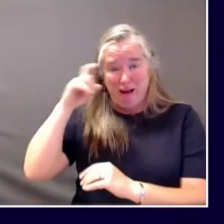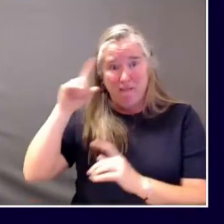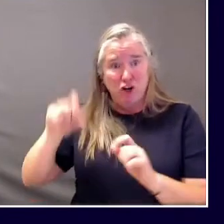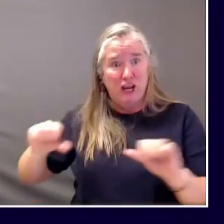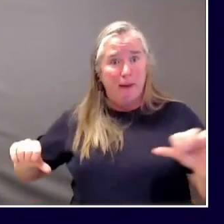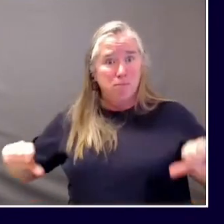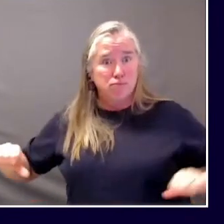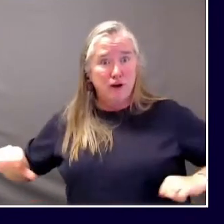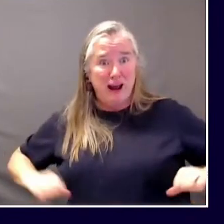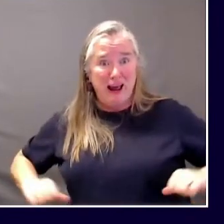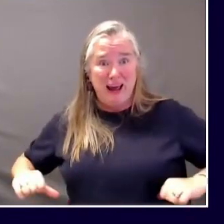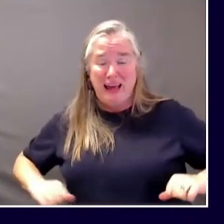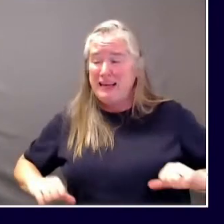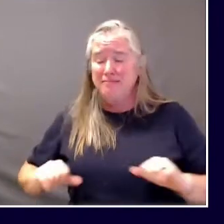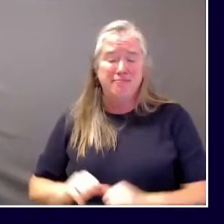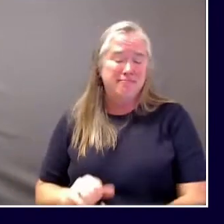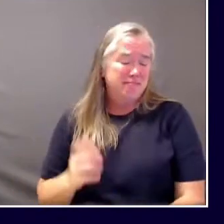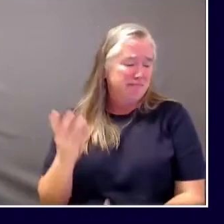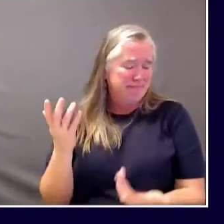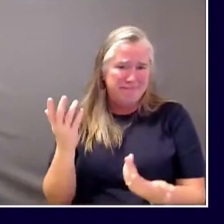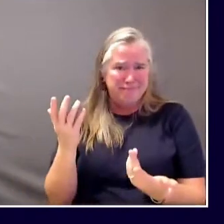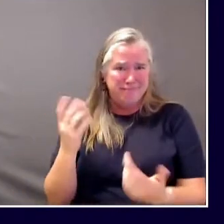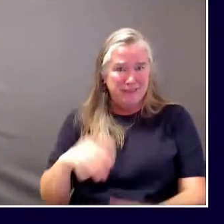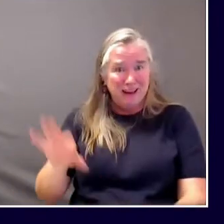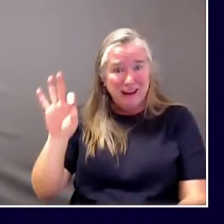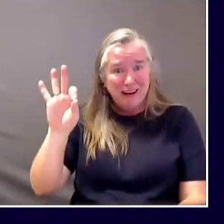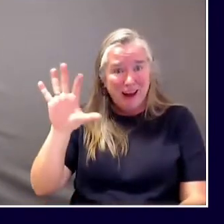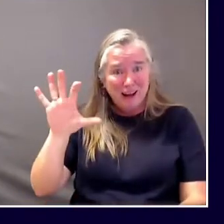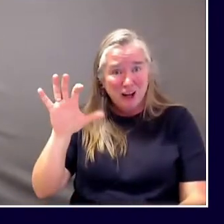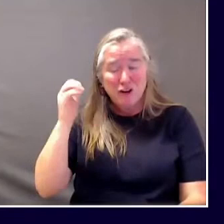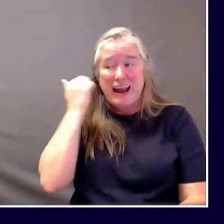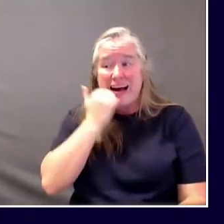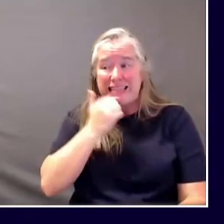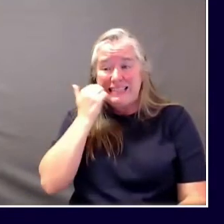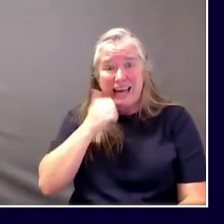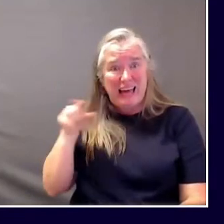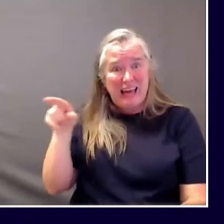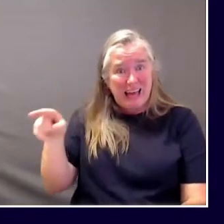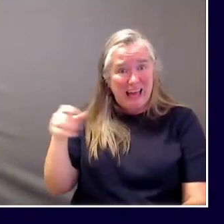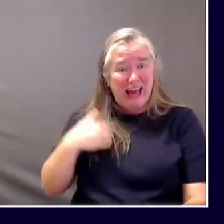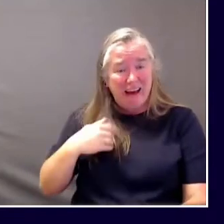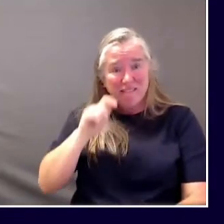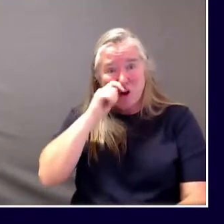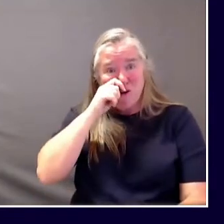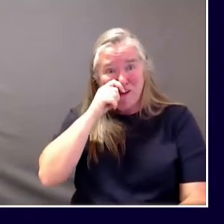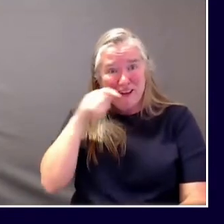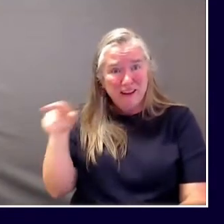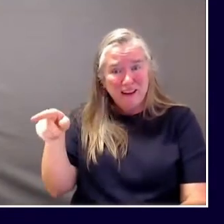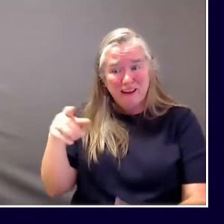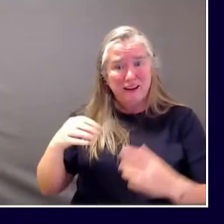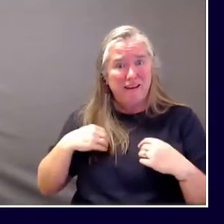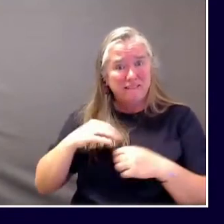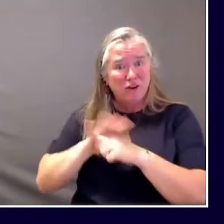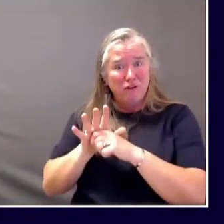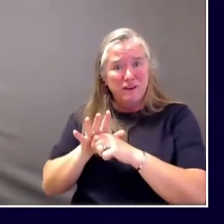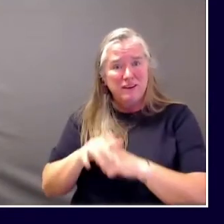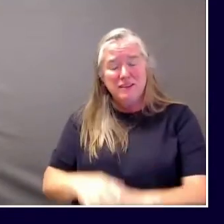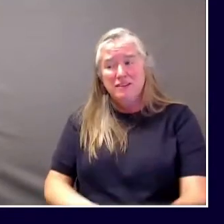an average of nine hundred new cases a day